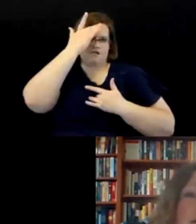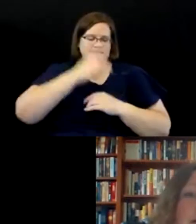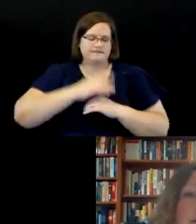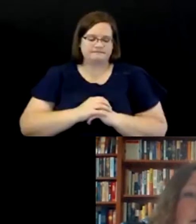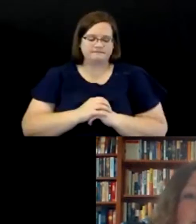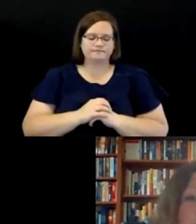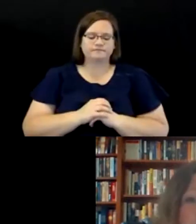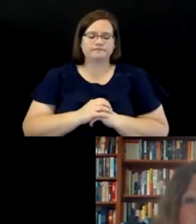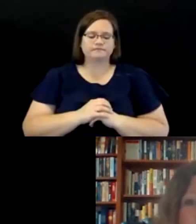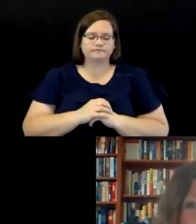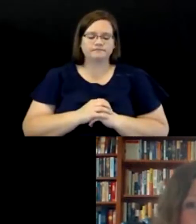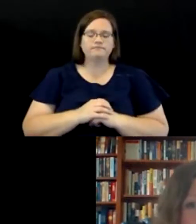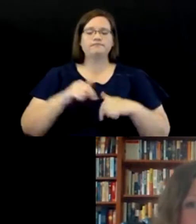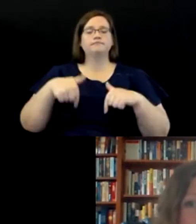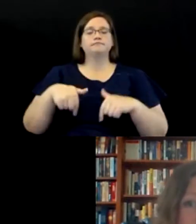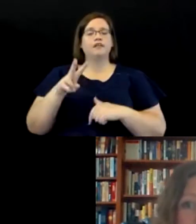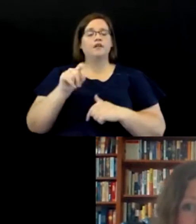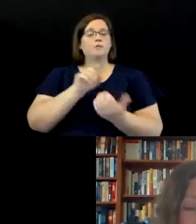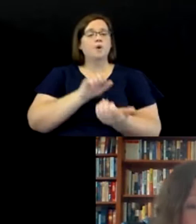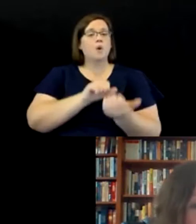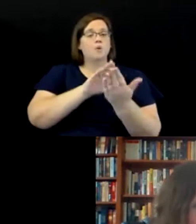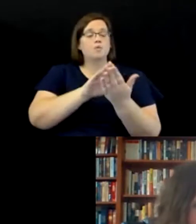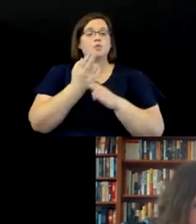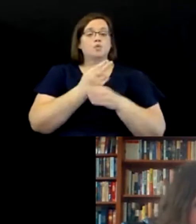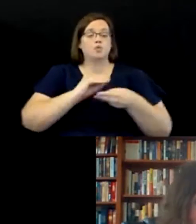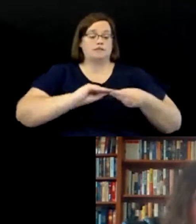Our approach here in Vermont has used data to inform our decisions